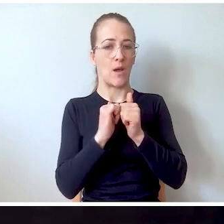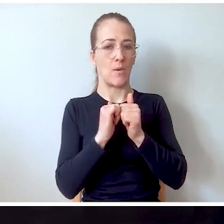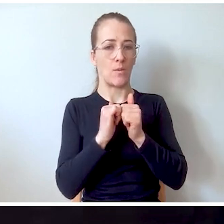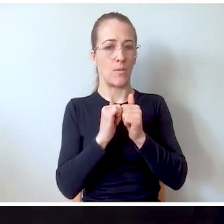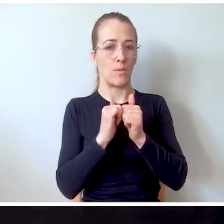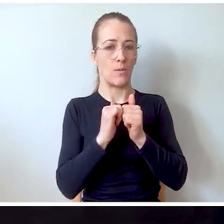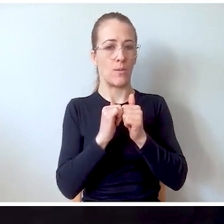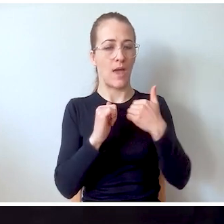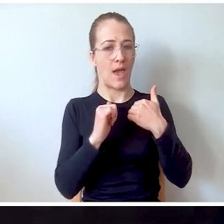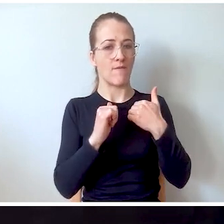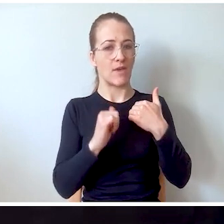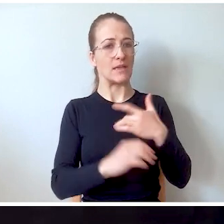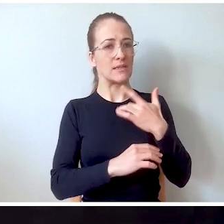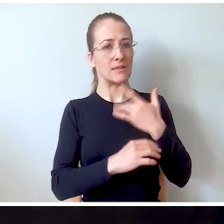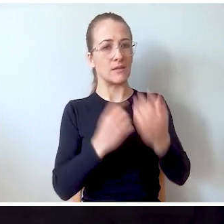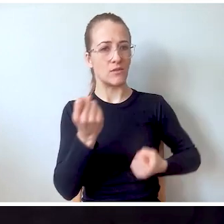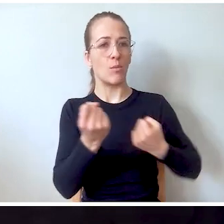how there's a sense of support